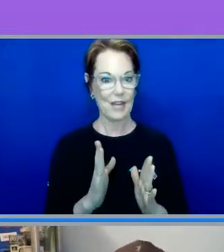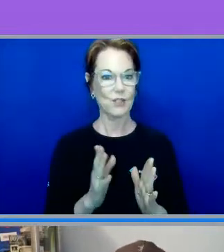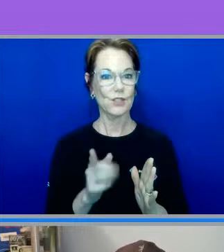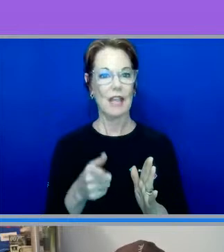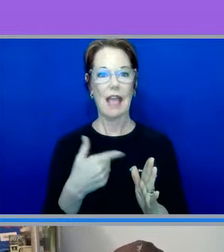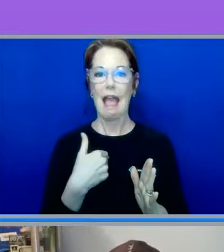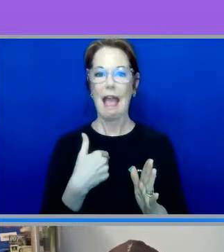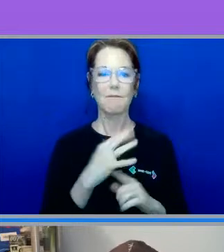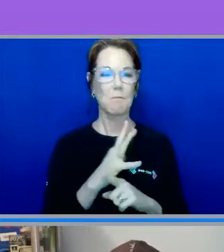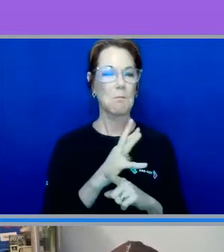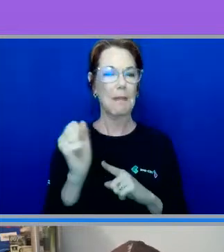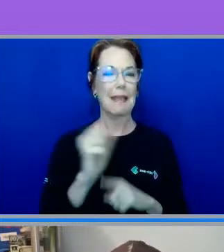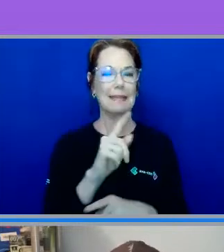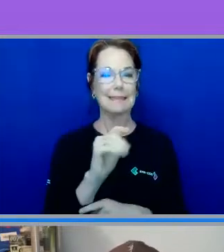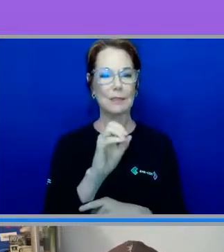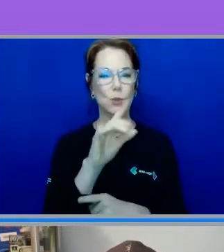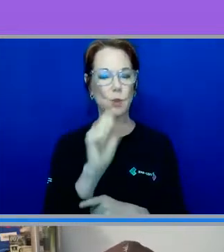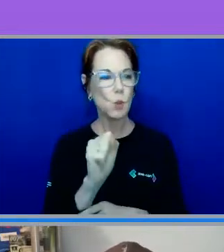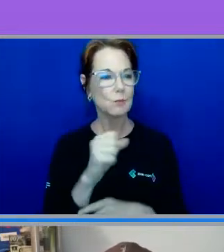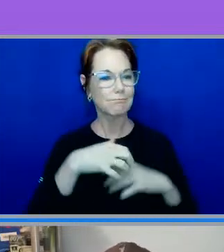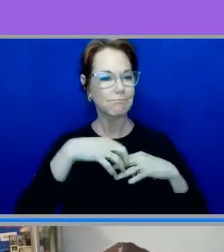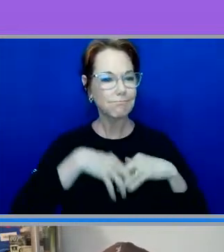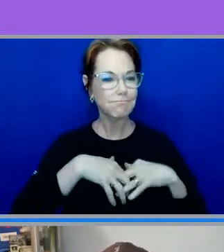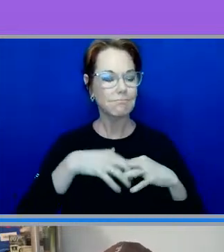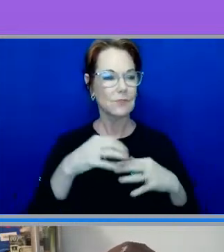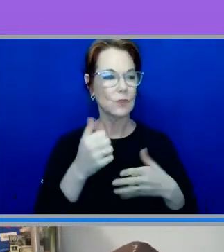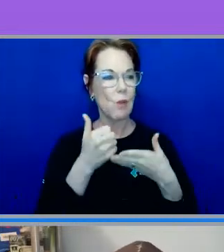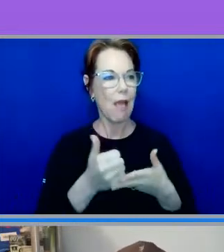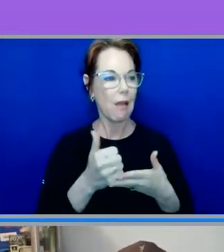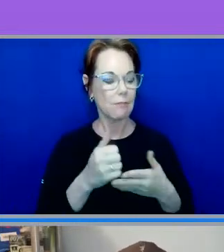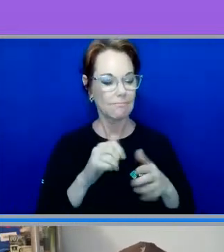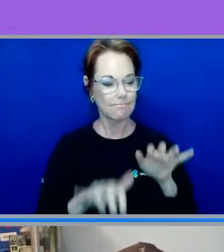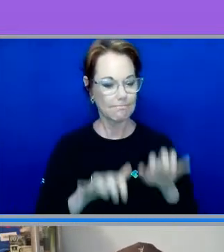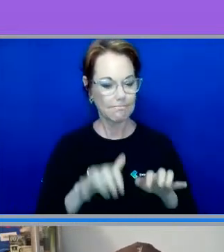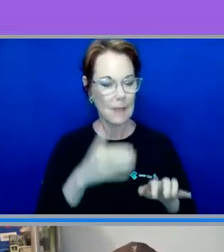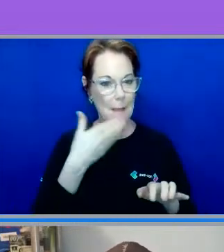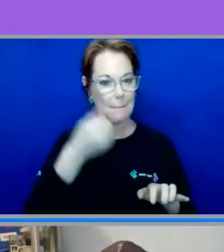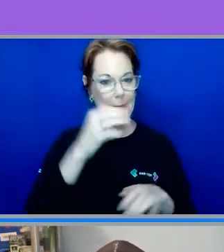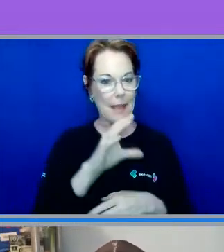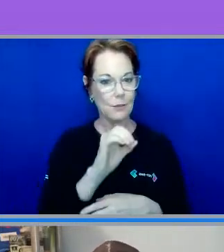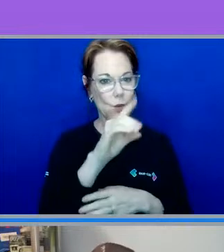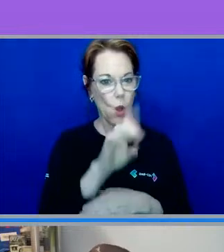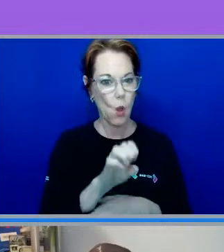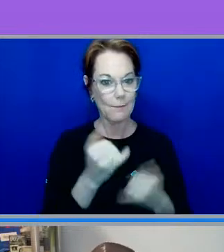all kinds of amazing tools built in to help developers write